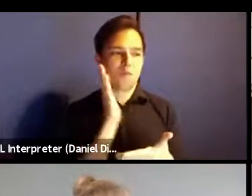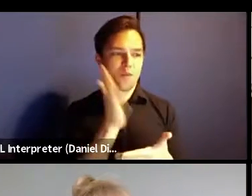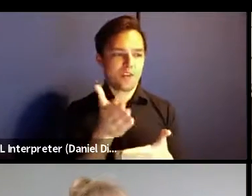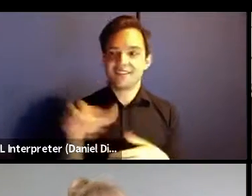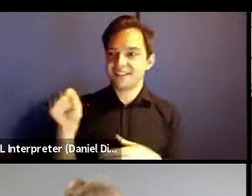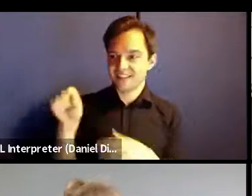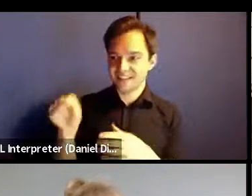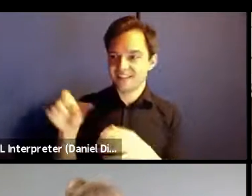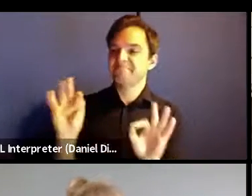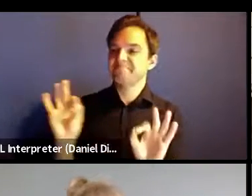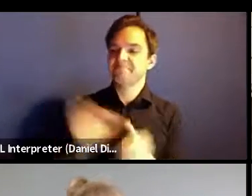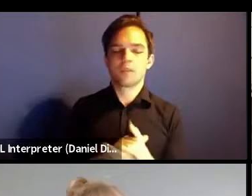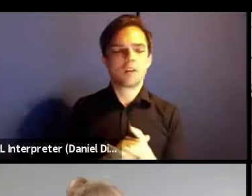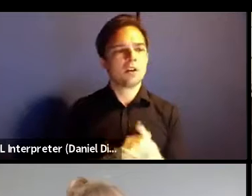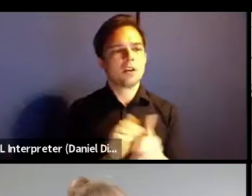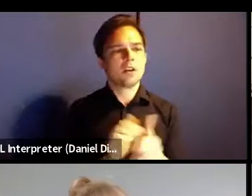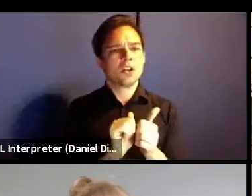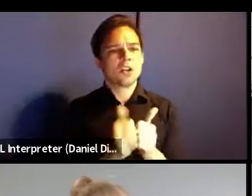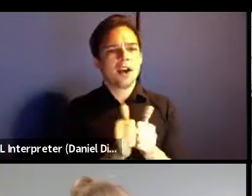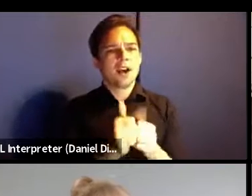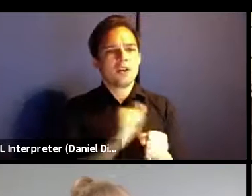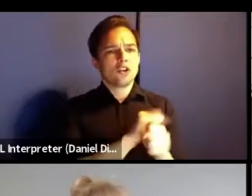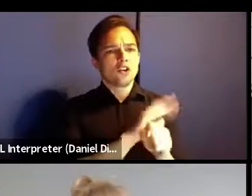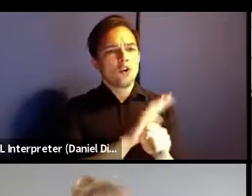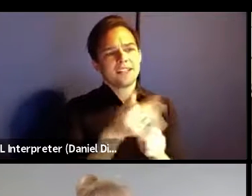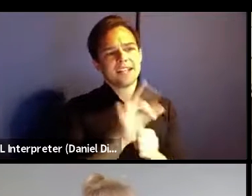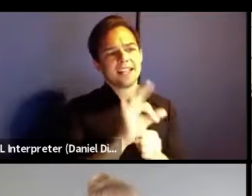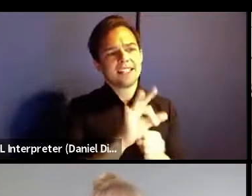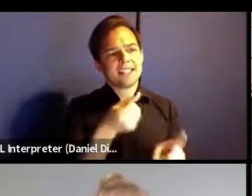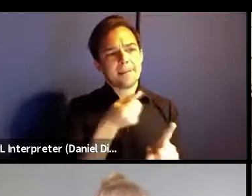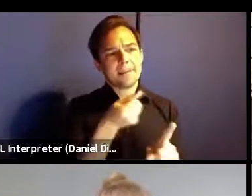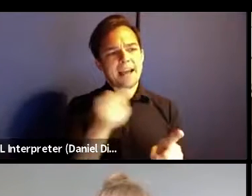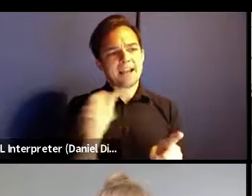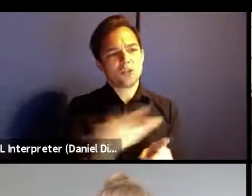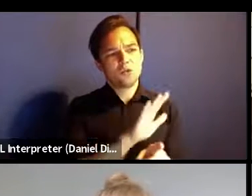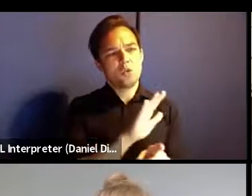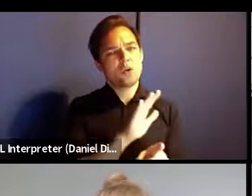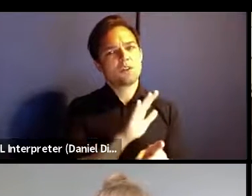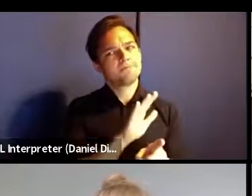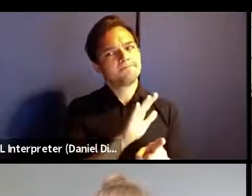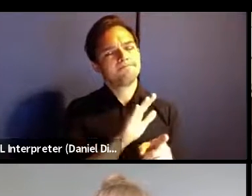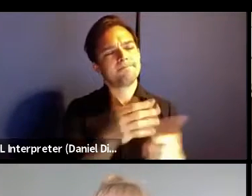So how has the COVID-19 impacted the efforts that you're doing with the CEOs?